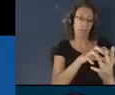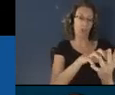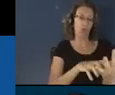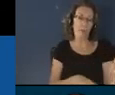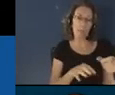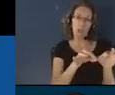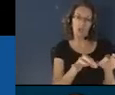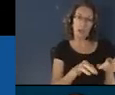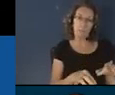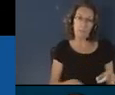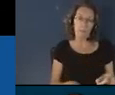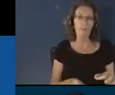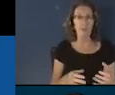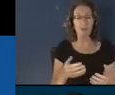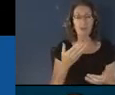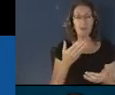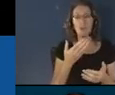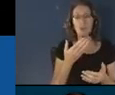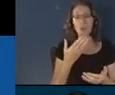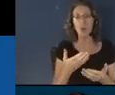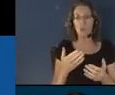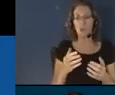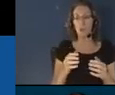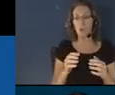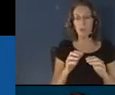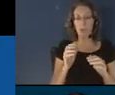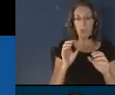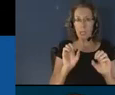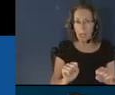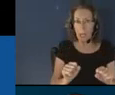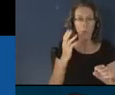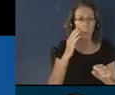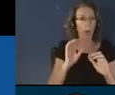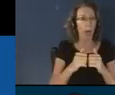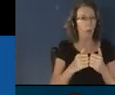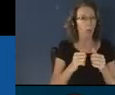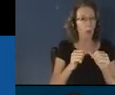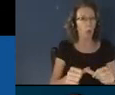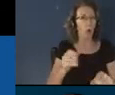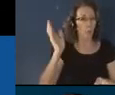It really is a good way to make sure you know how long your presentation is going to take too,